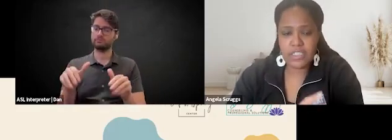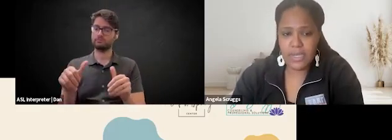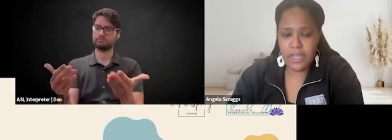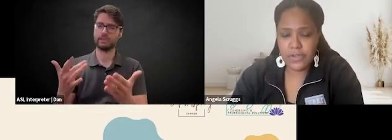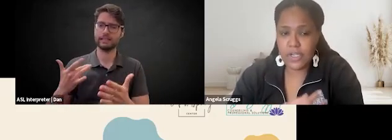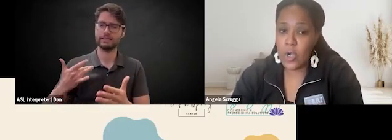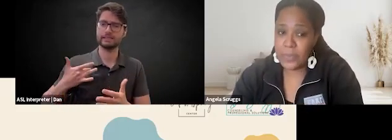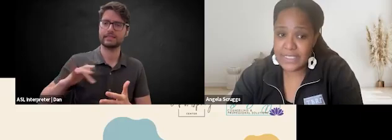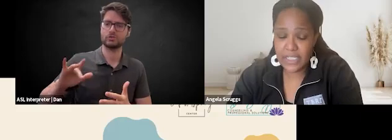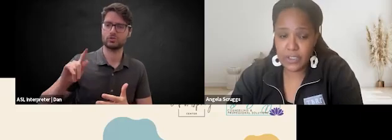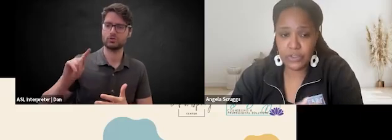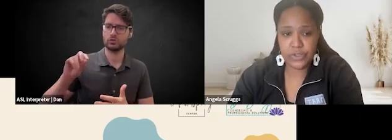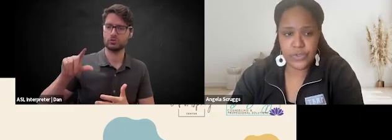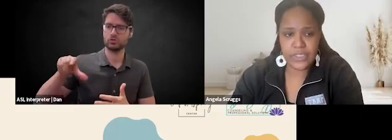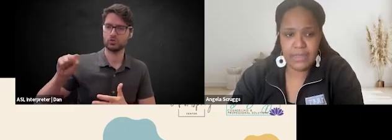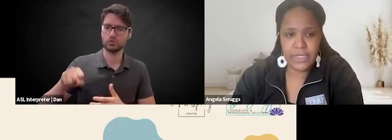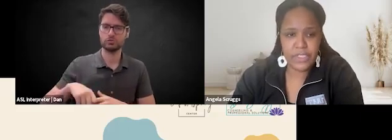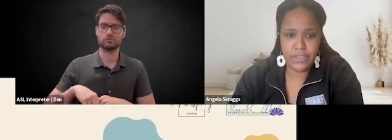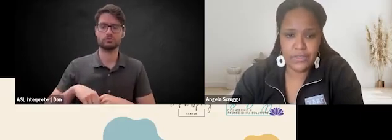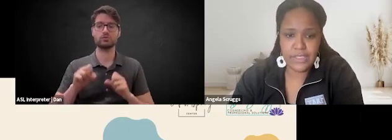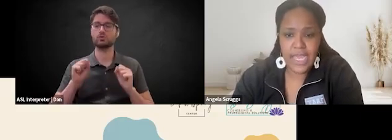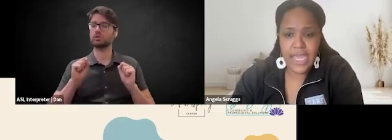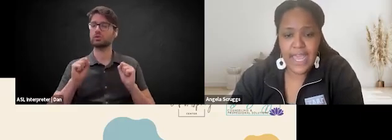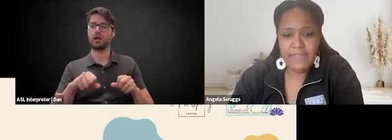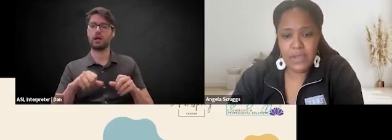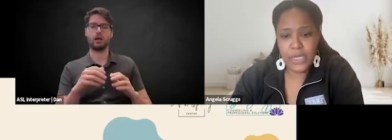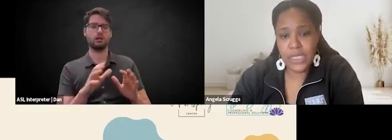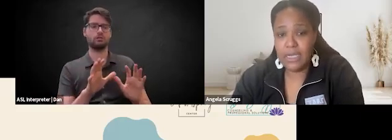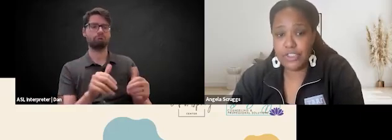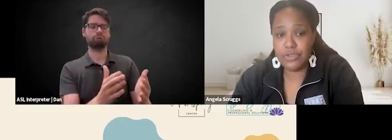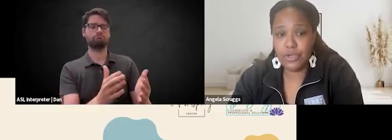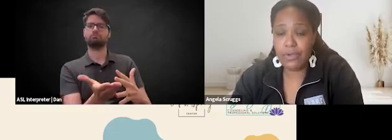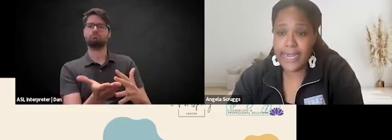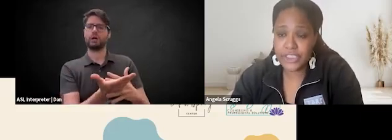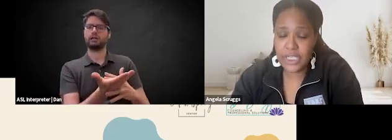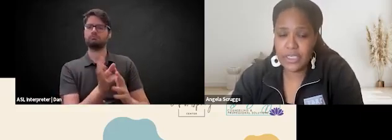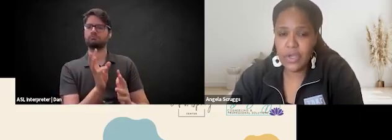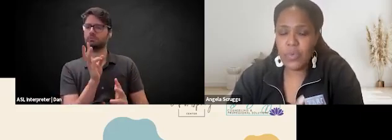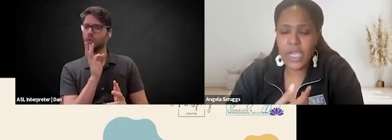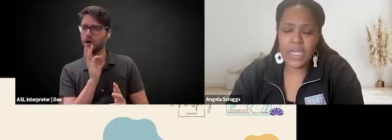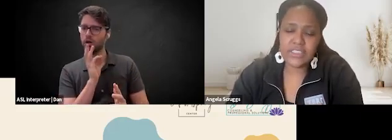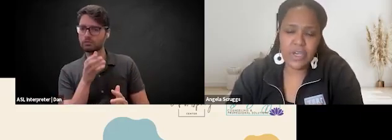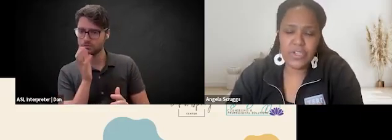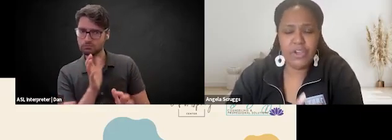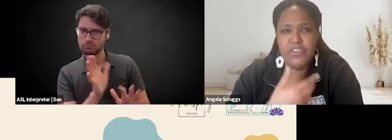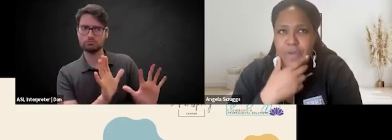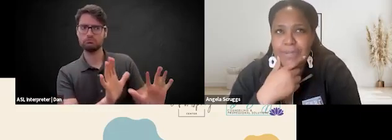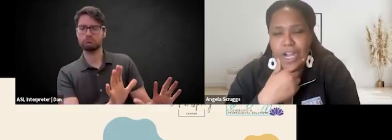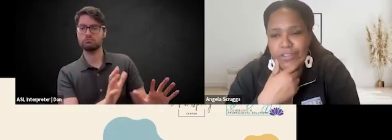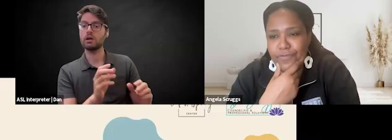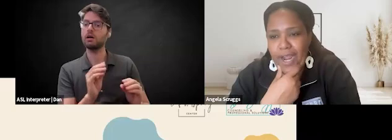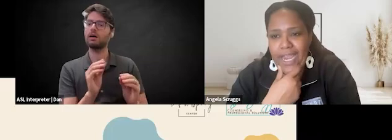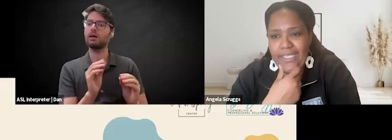are some other coping skills or tools that can be used. And then when it comes to correction, we also, you know, you've probably heard the phrase,